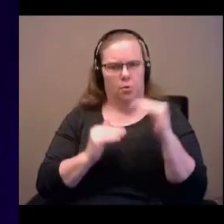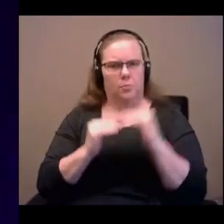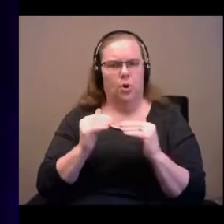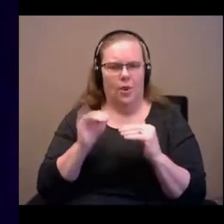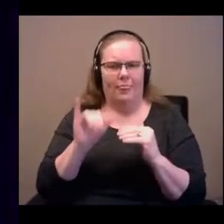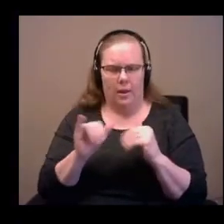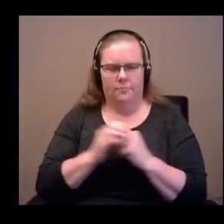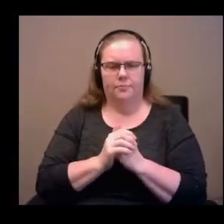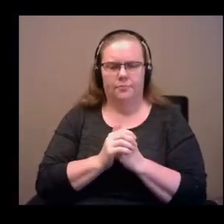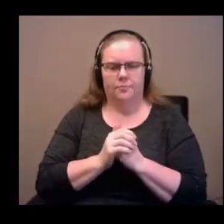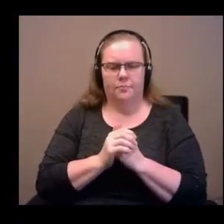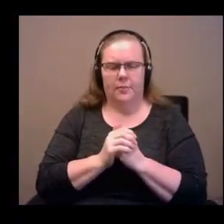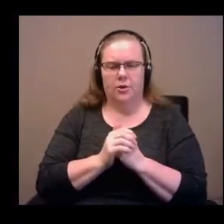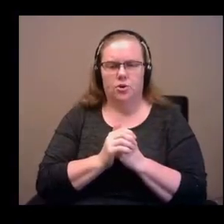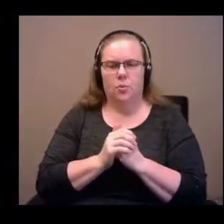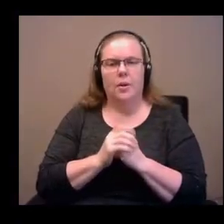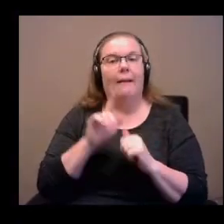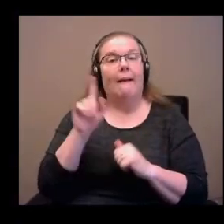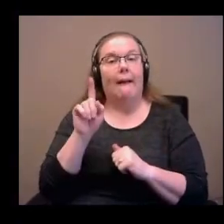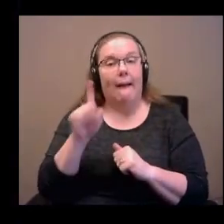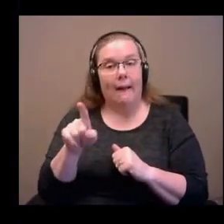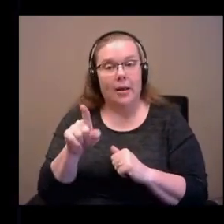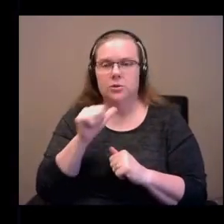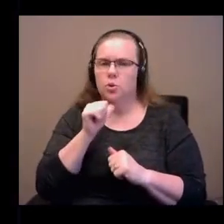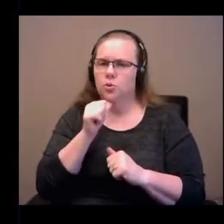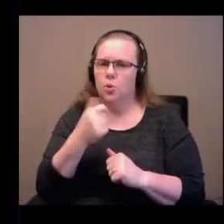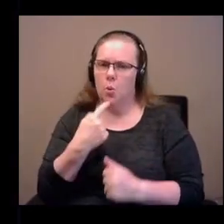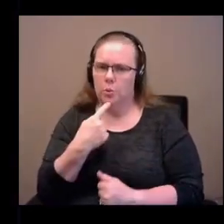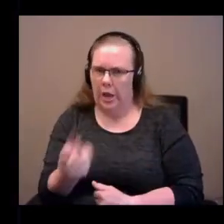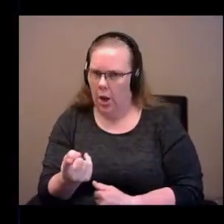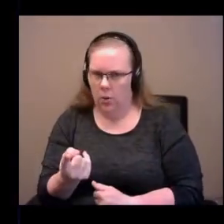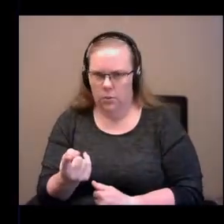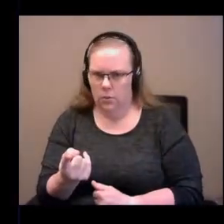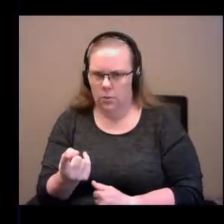involves questions, and this one’s called “Ask, Don’t Tell.” And the insight here is